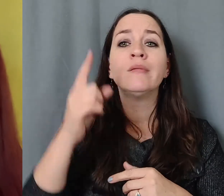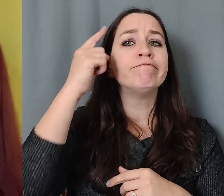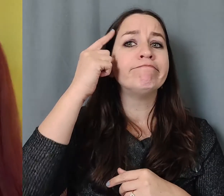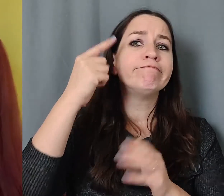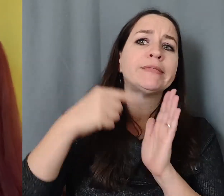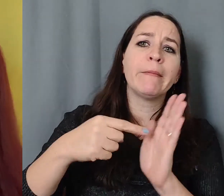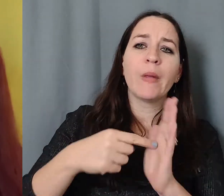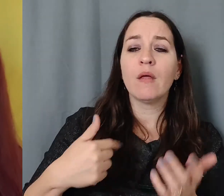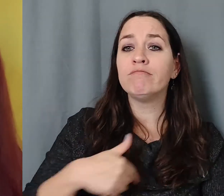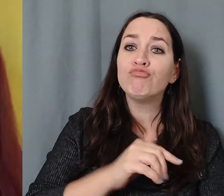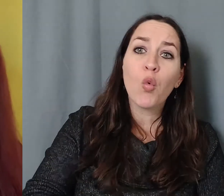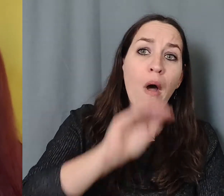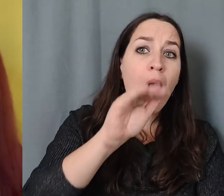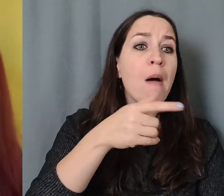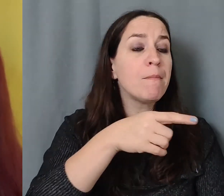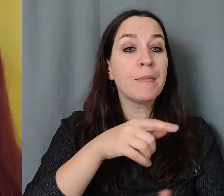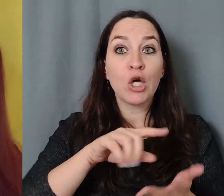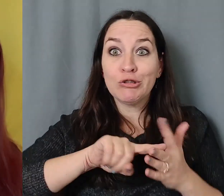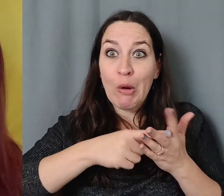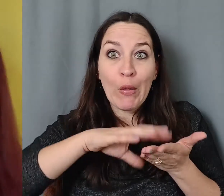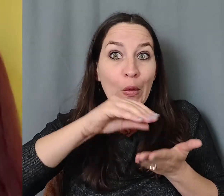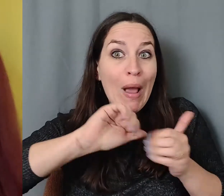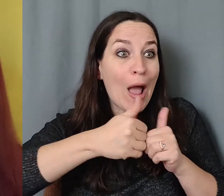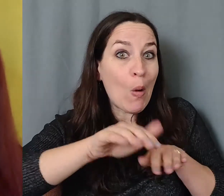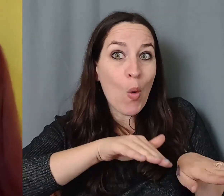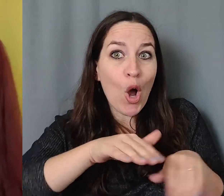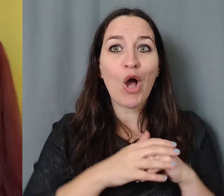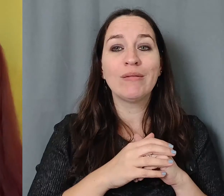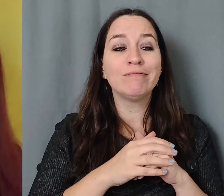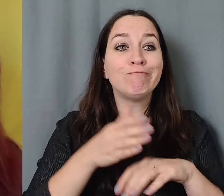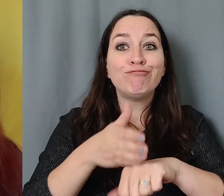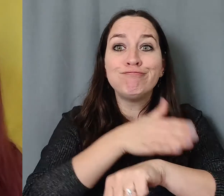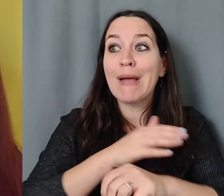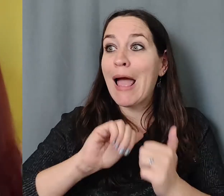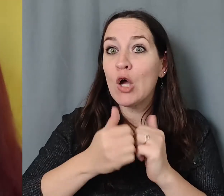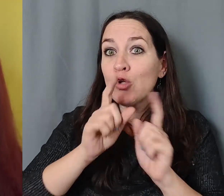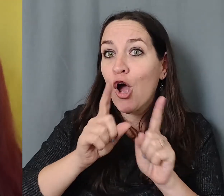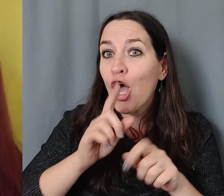we master walking, right? We master talking. We mastered feeding ourselves with a spoon and we master tying our own shoes.